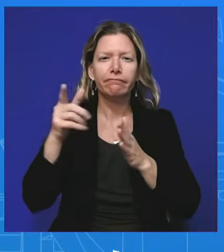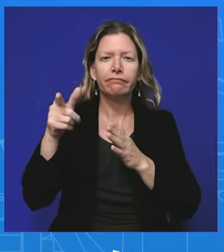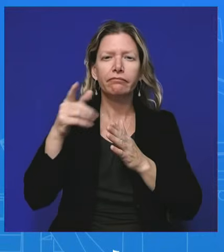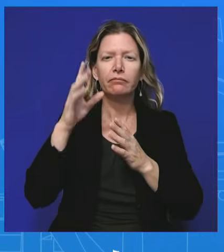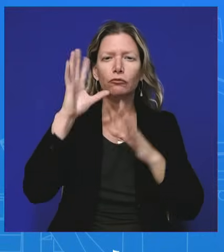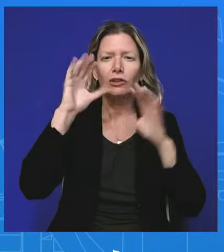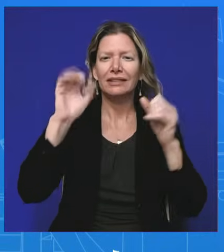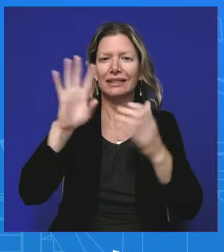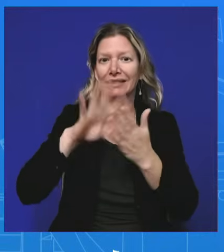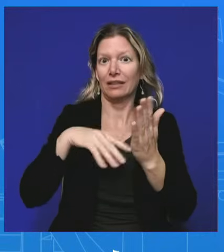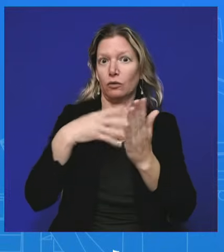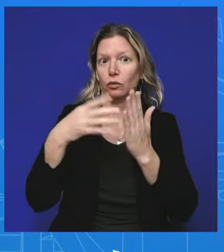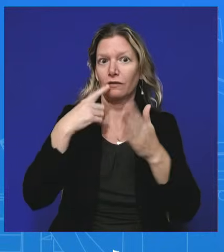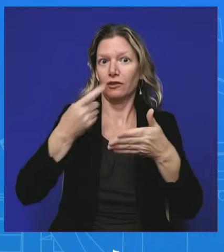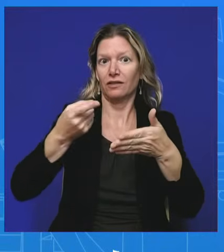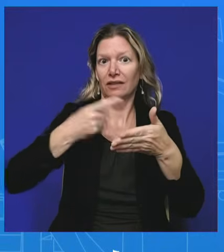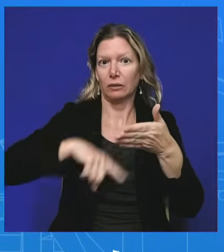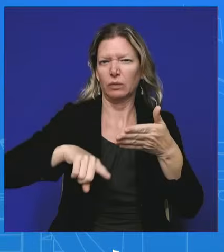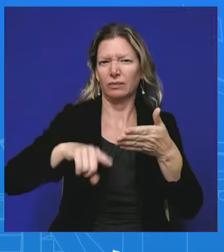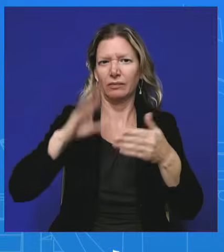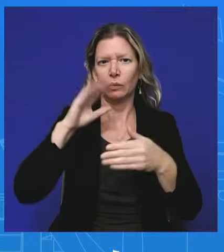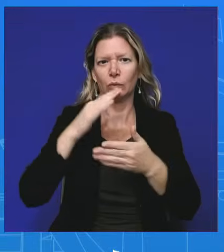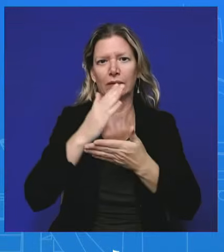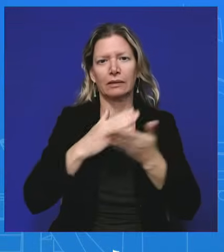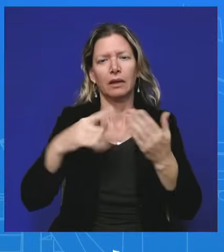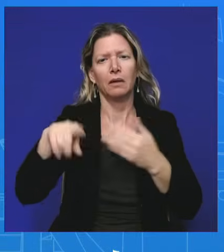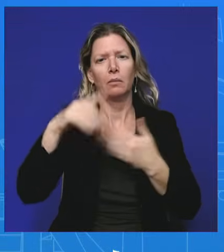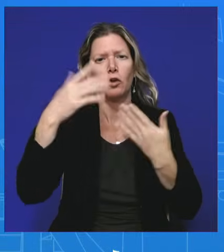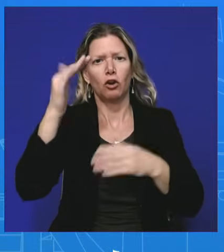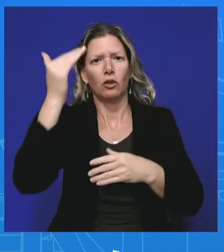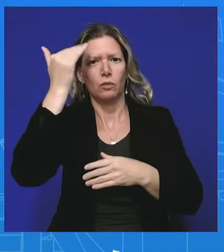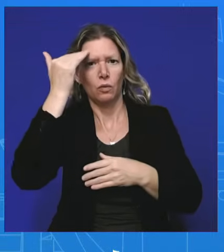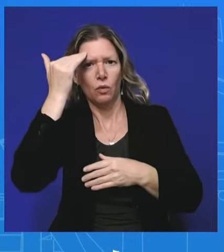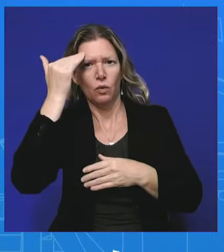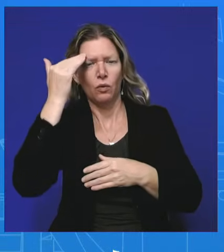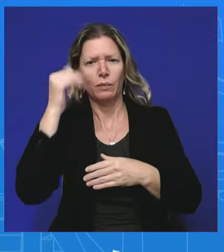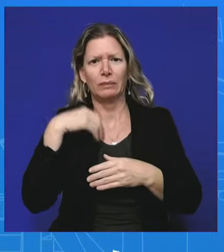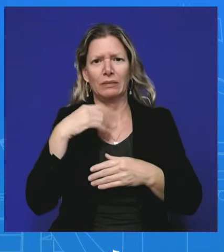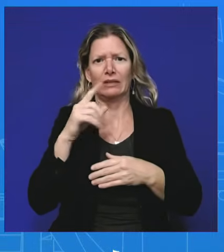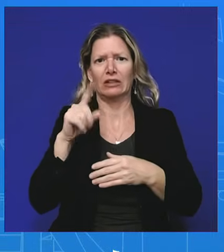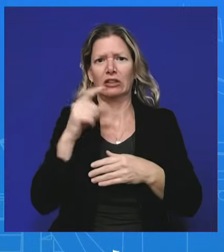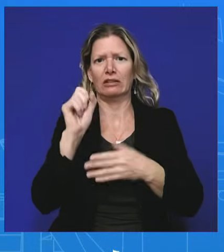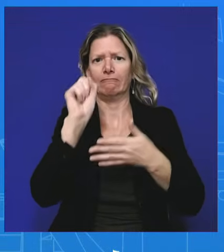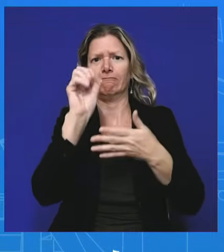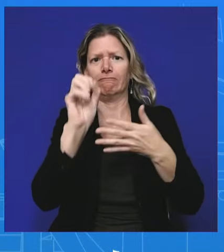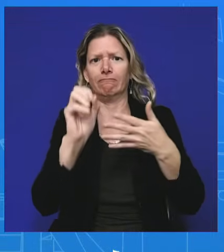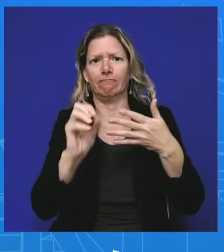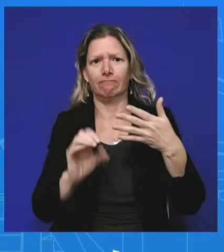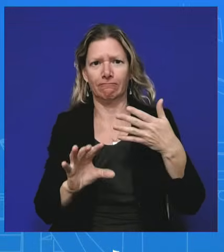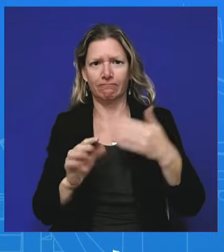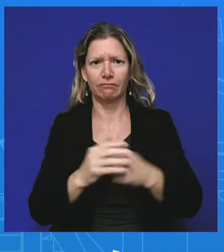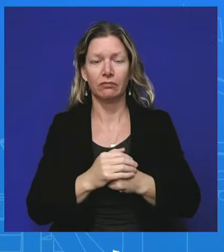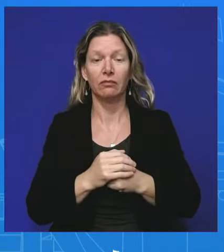but just to put it all in one. On Monday, the President will host a reception to commemorate Jewish American Heritage Month.